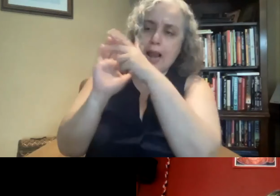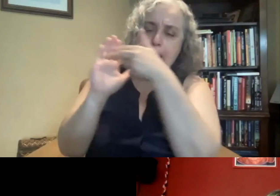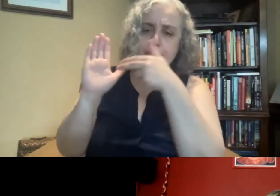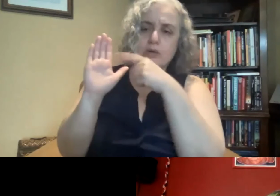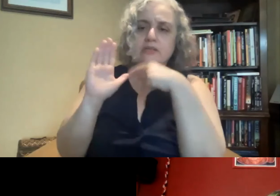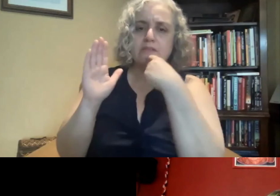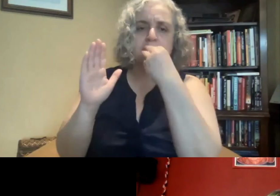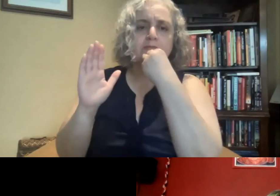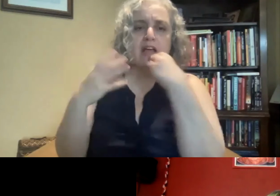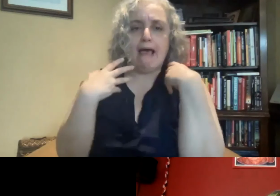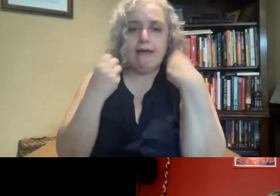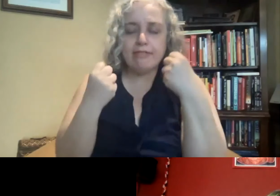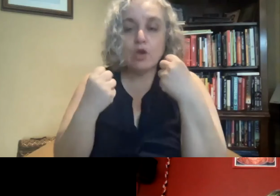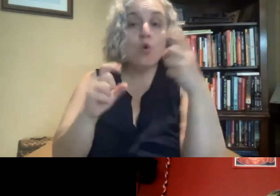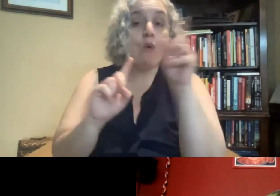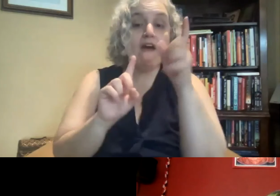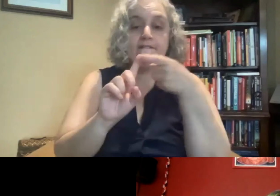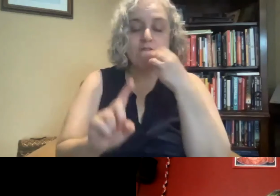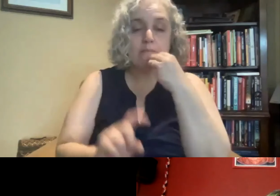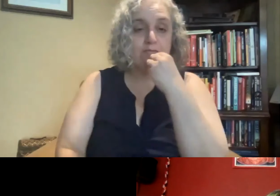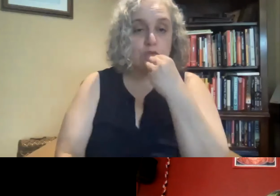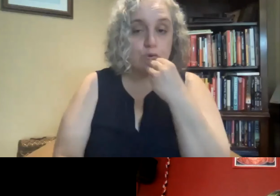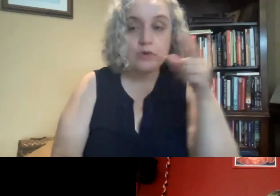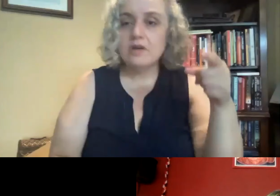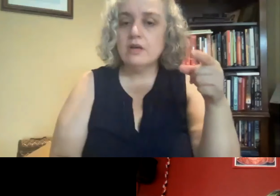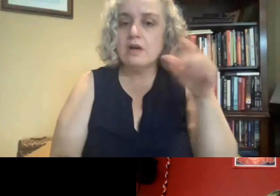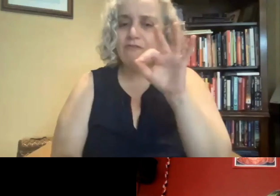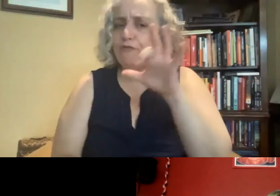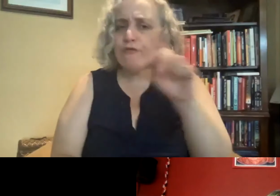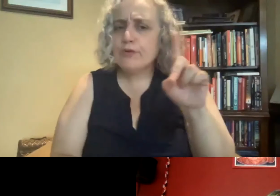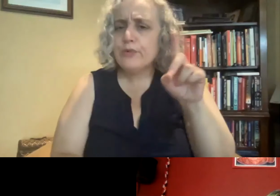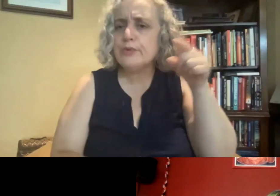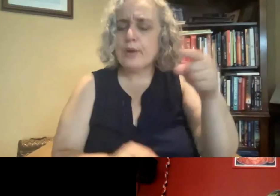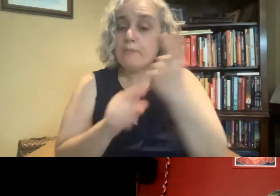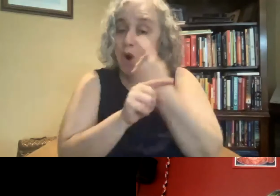what is the context of that food? Was it ethically gathered?